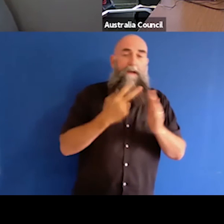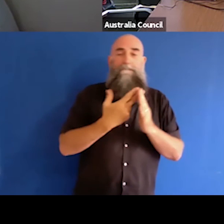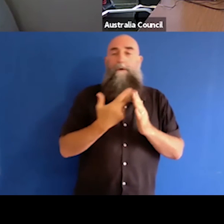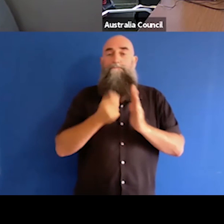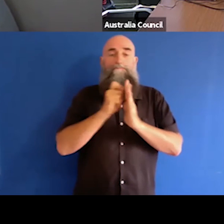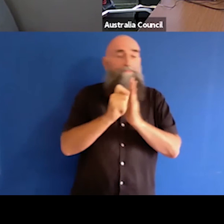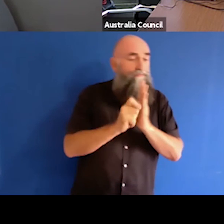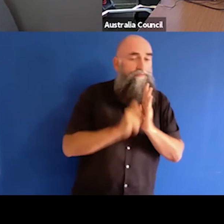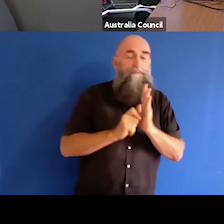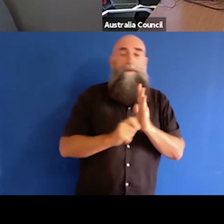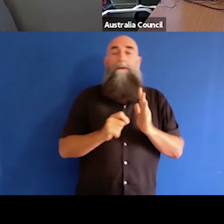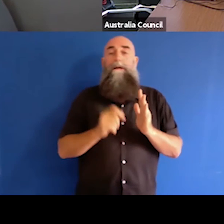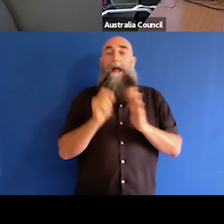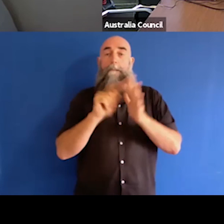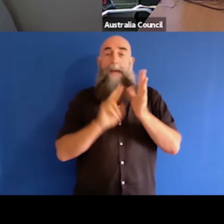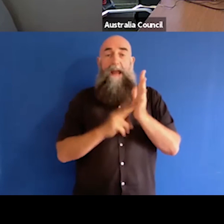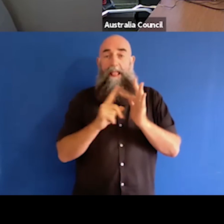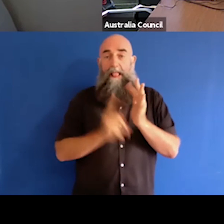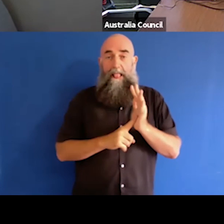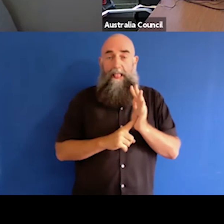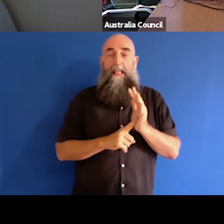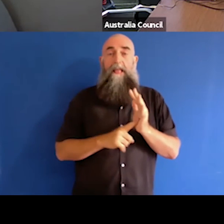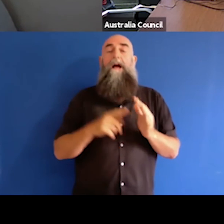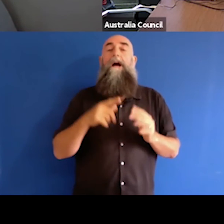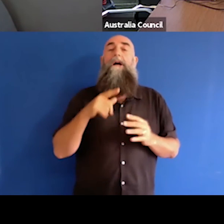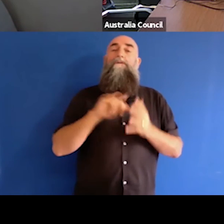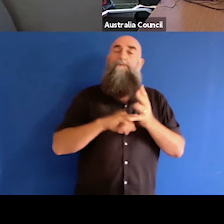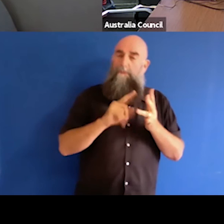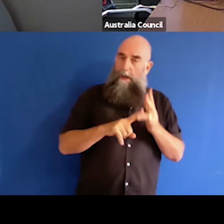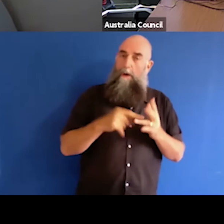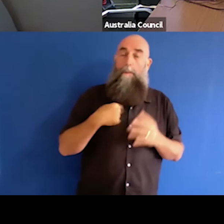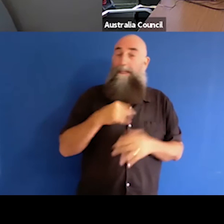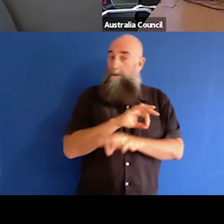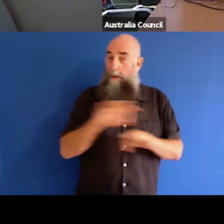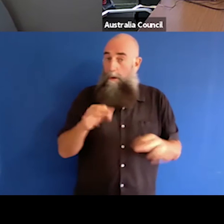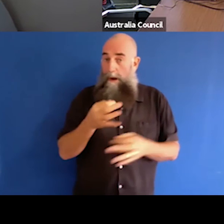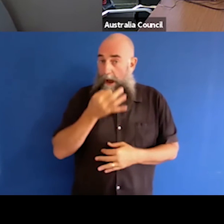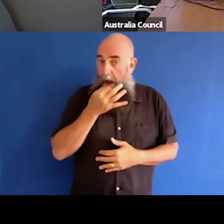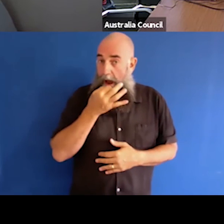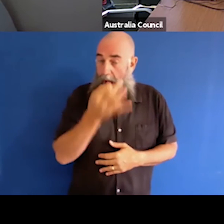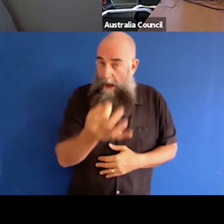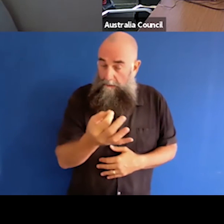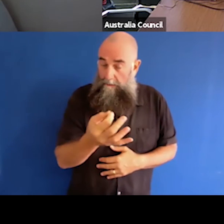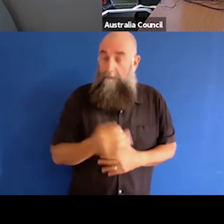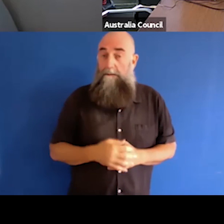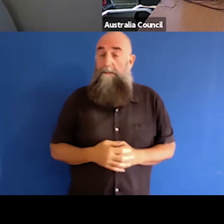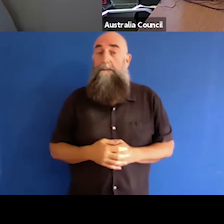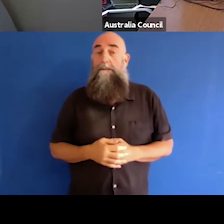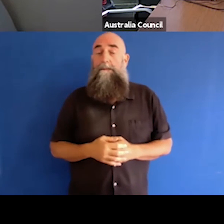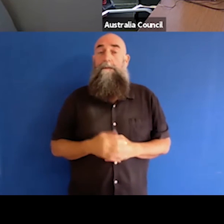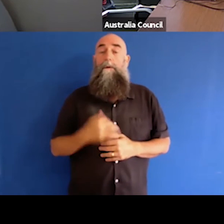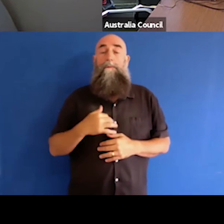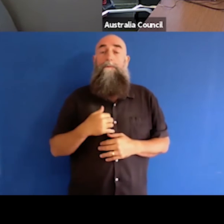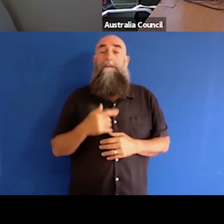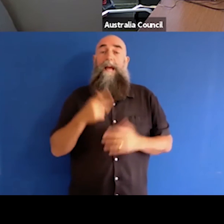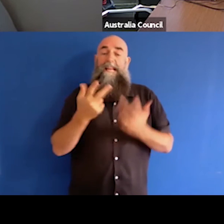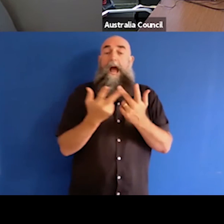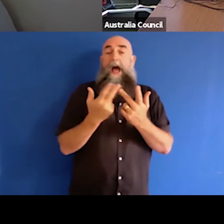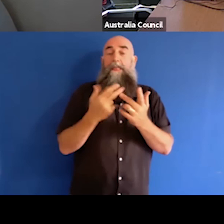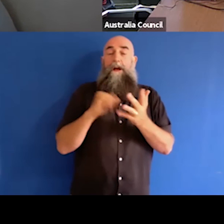Shane. We don't ask for in some of the other scholarships an d grants,